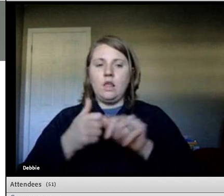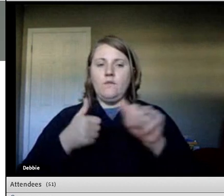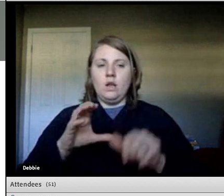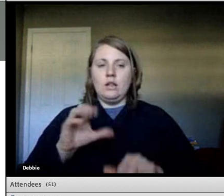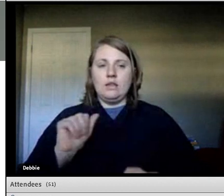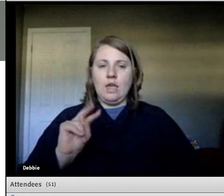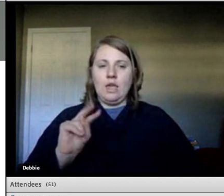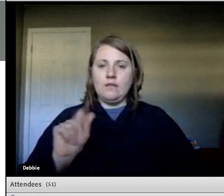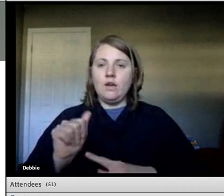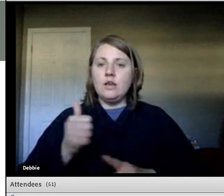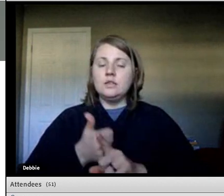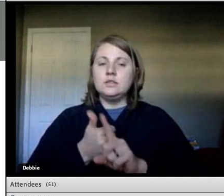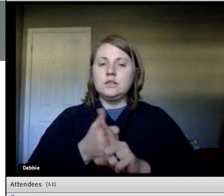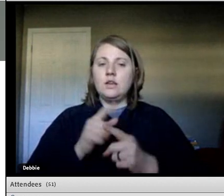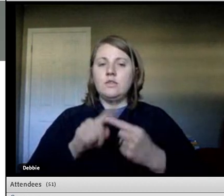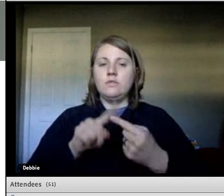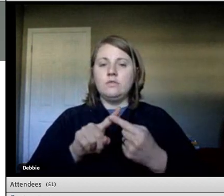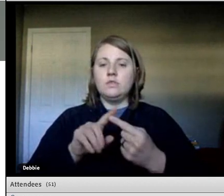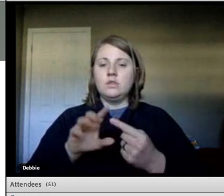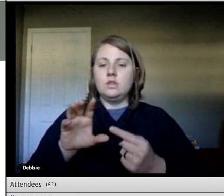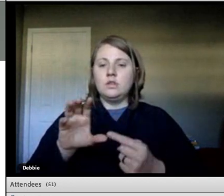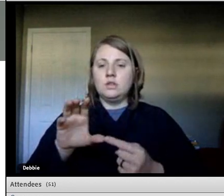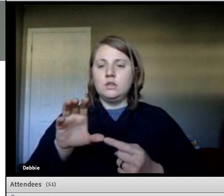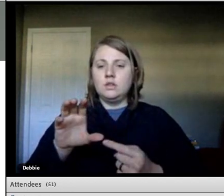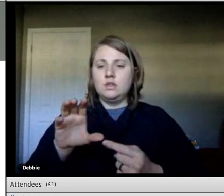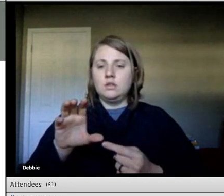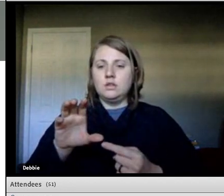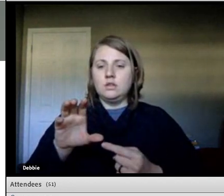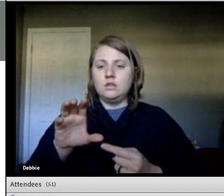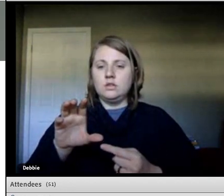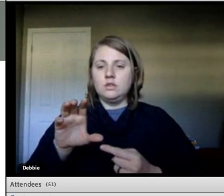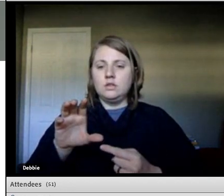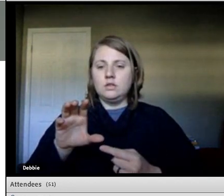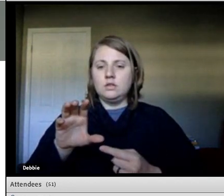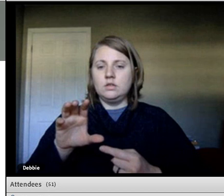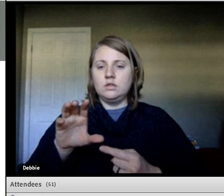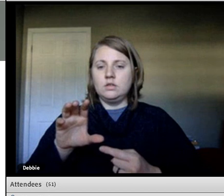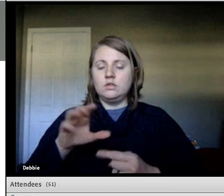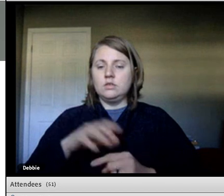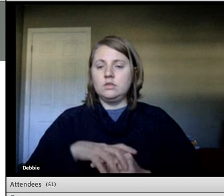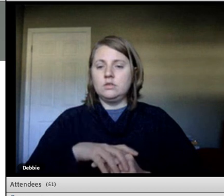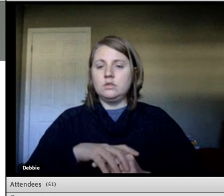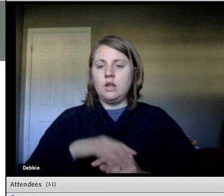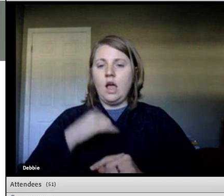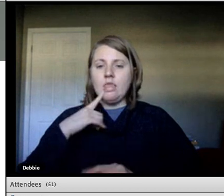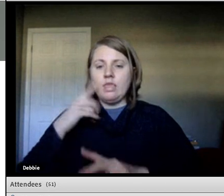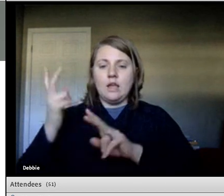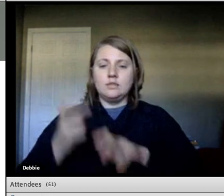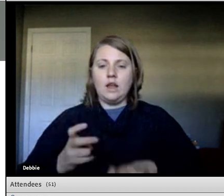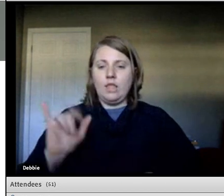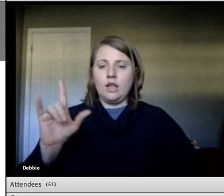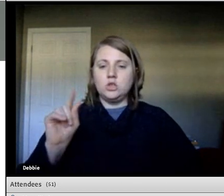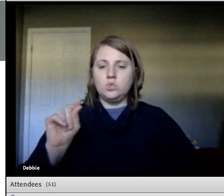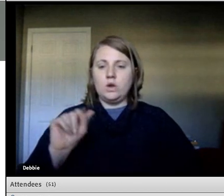It's like -- I think I downloaded, like, 20 apps the other night because I was looking for something that would do what I wanted.